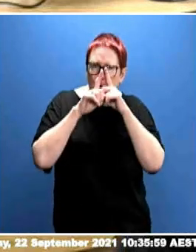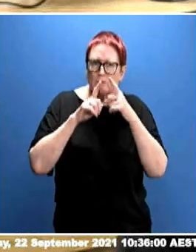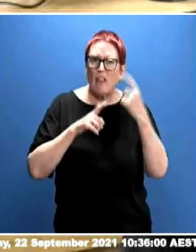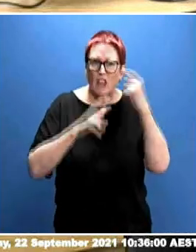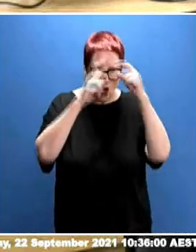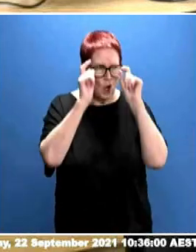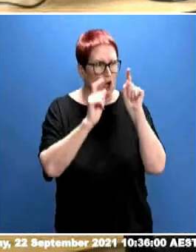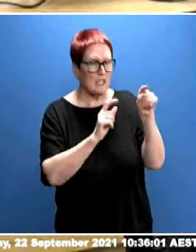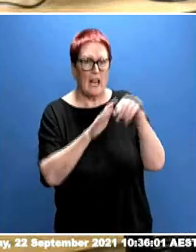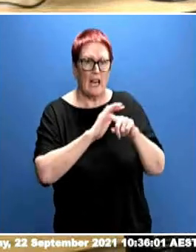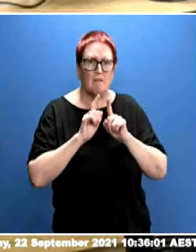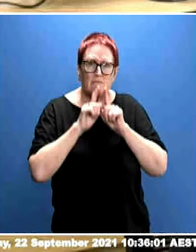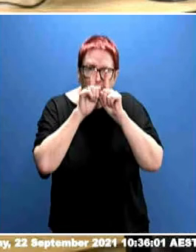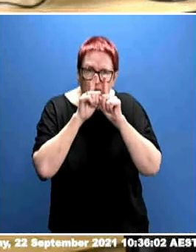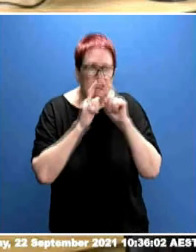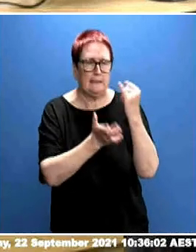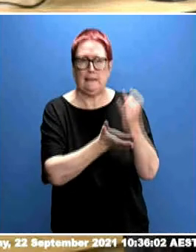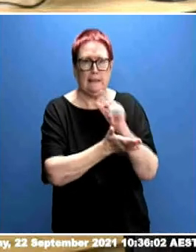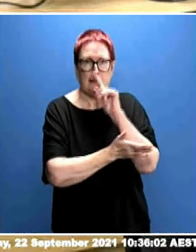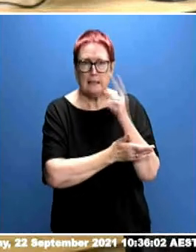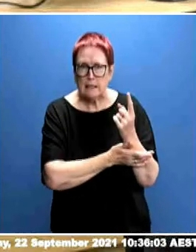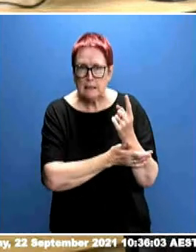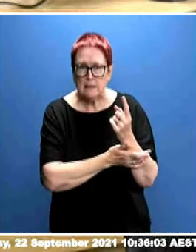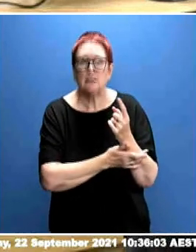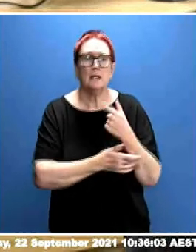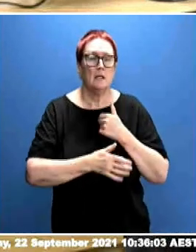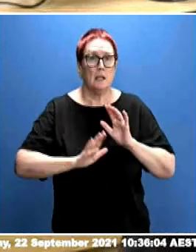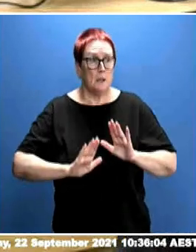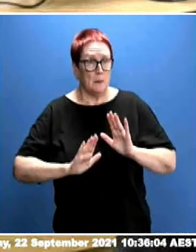would reinstall it but she wasn't able to, so we had to wait until